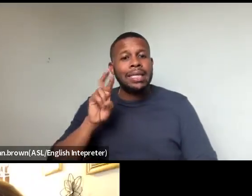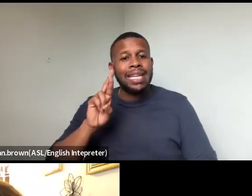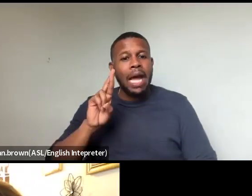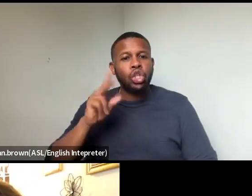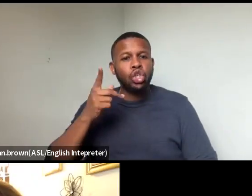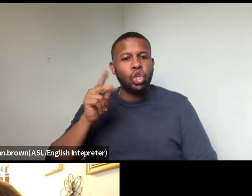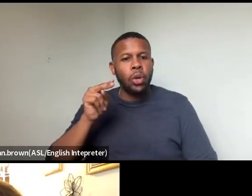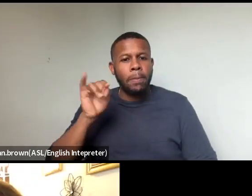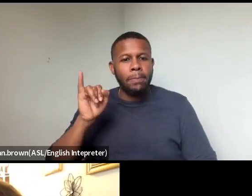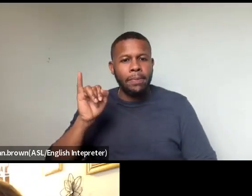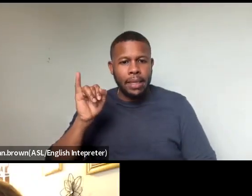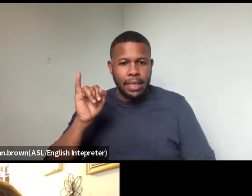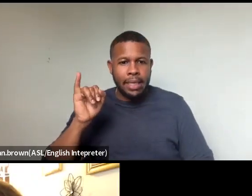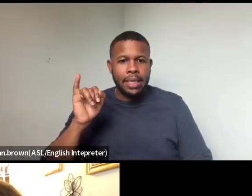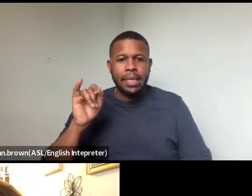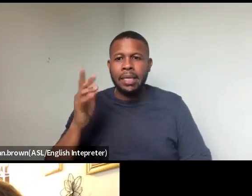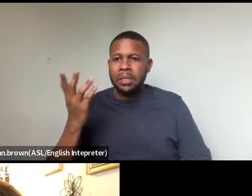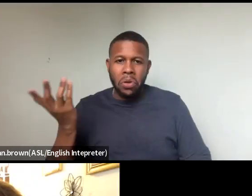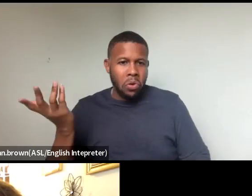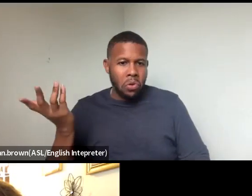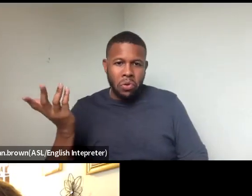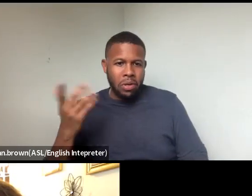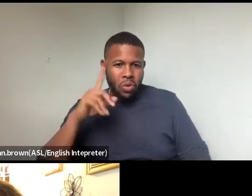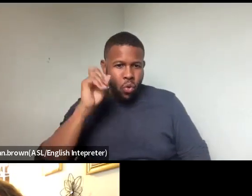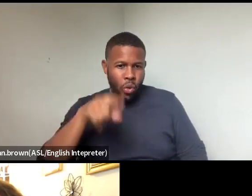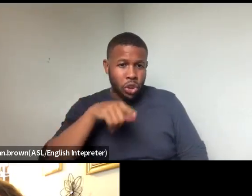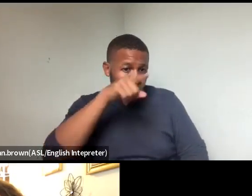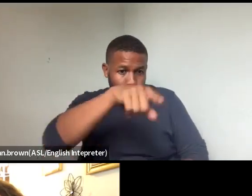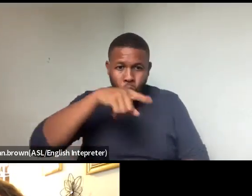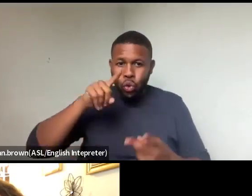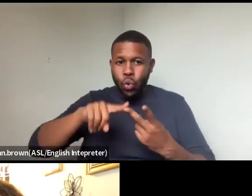Checkout our assessment. You can see the whole table of different programs that we